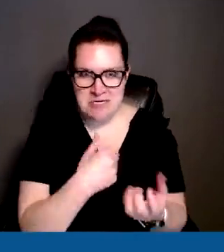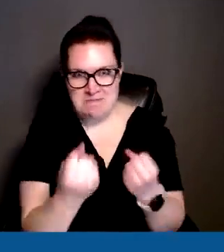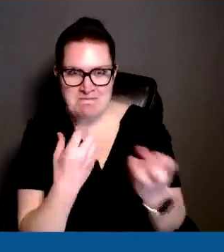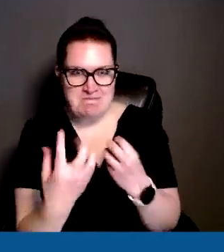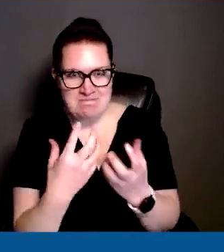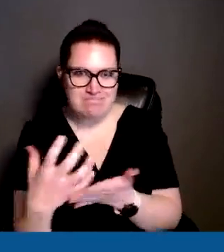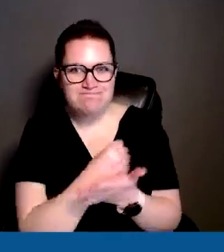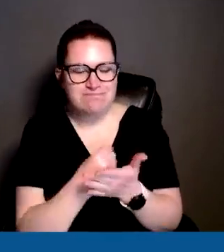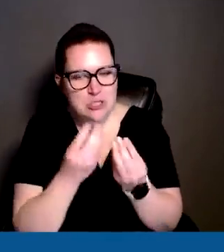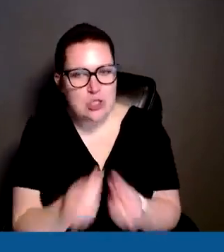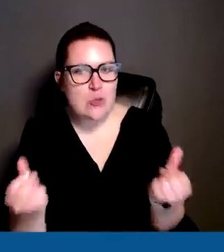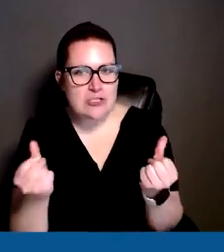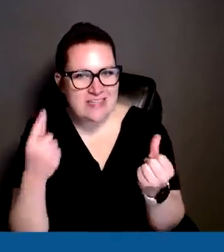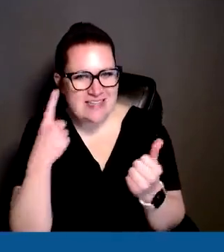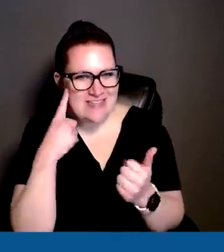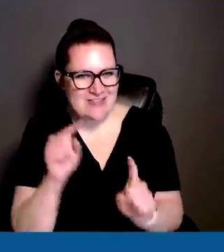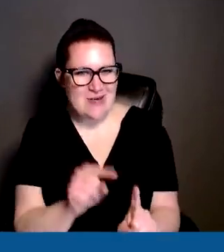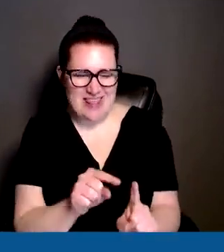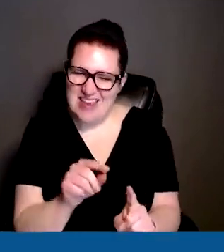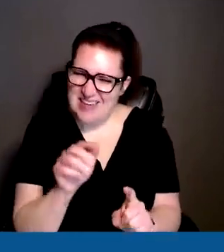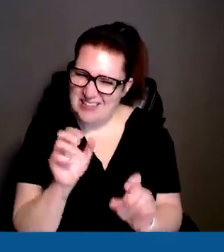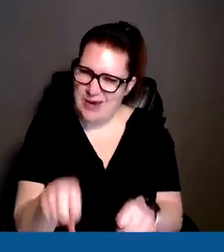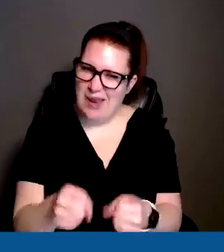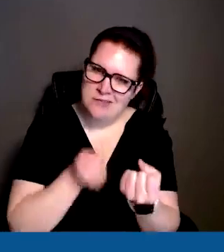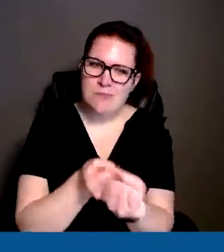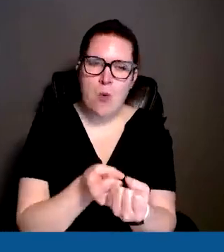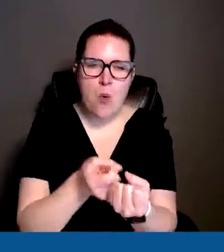that could really be supportive of caregivers and